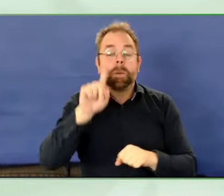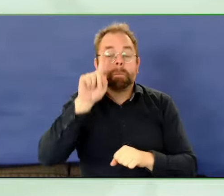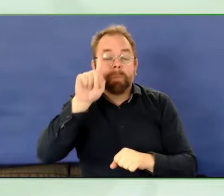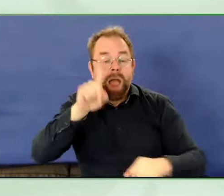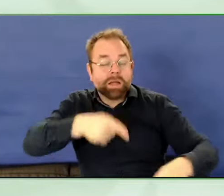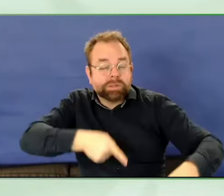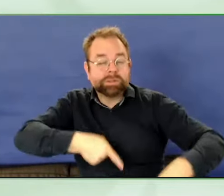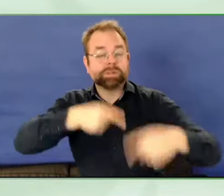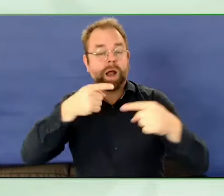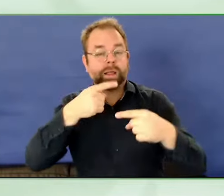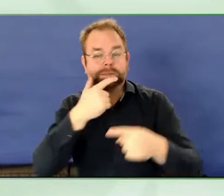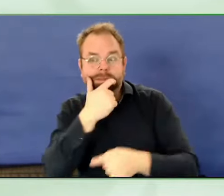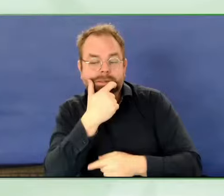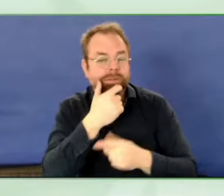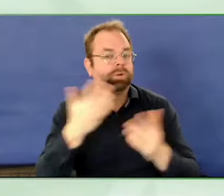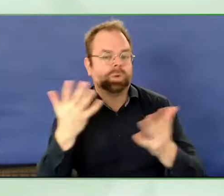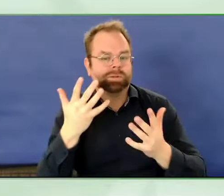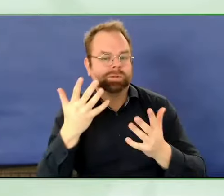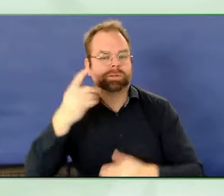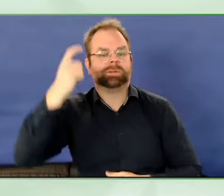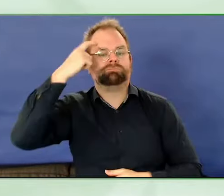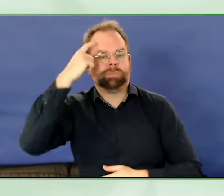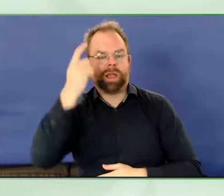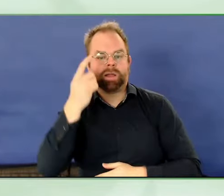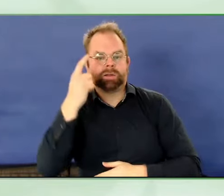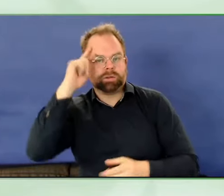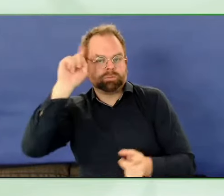It's just the way we will develop our standards going forward, it won't be a separate standard